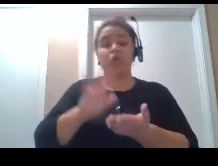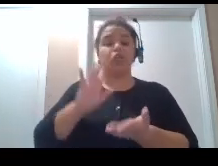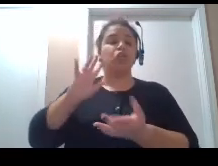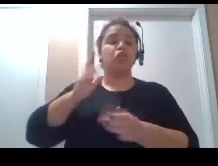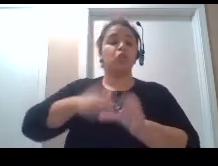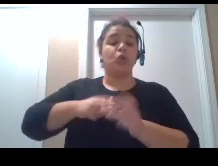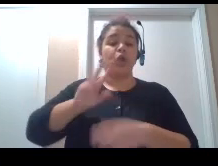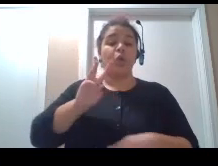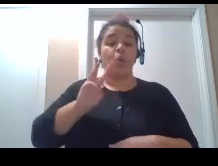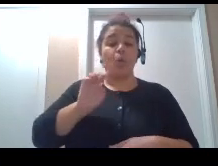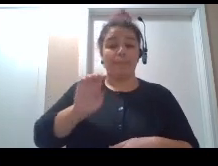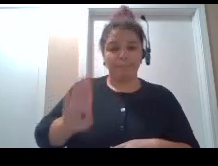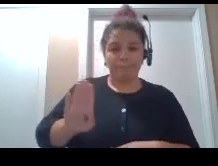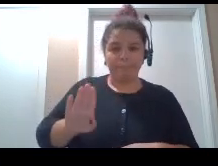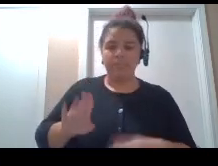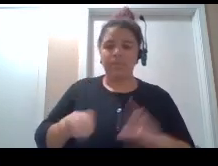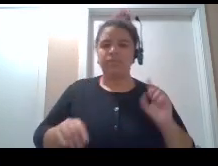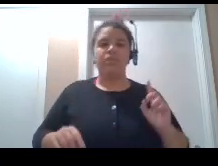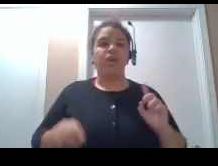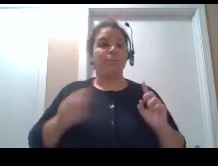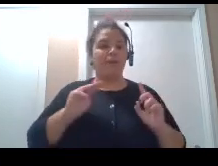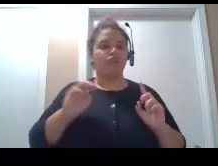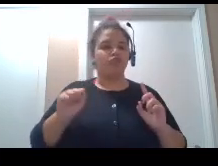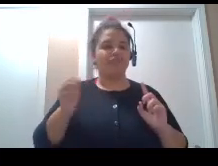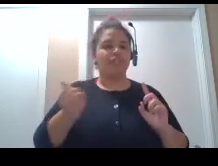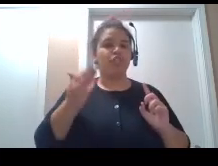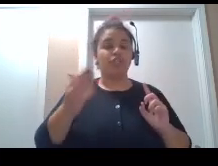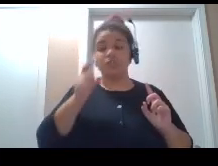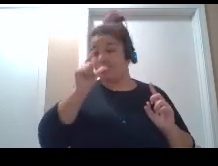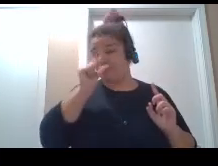suggests that you either use Microsoft Edge or Google Chrome.